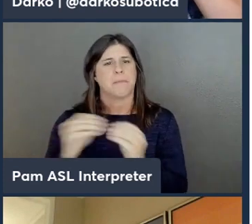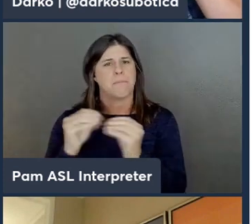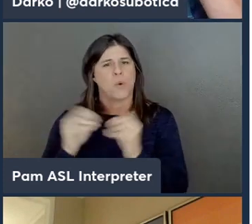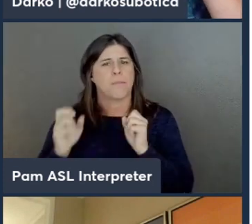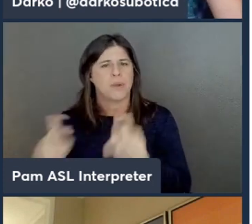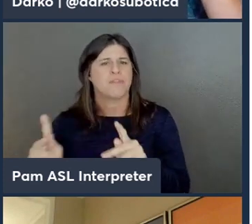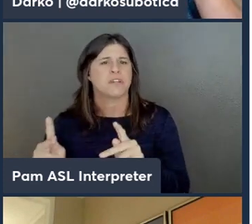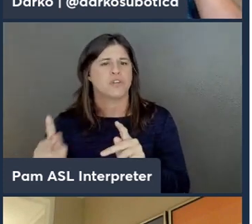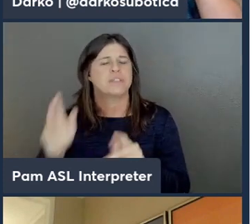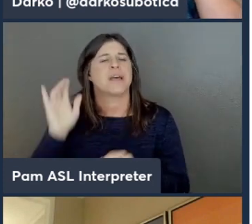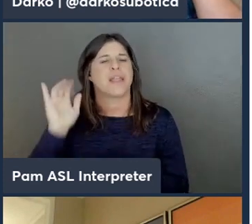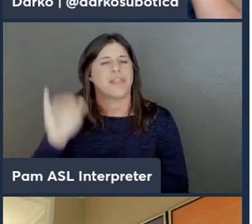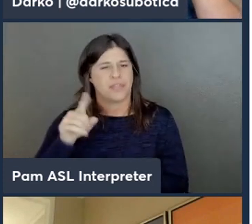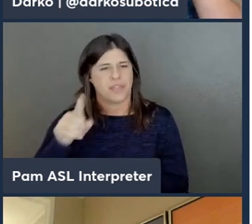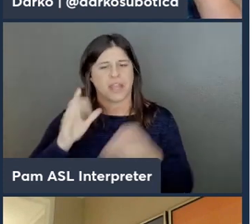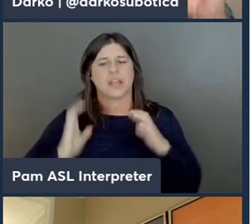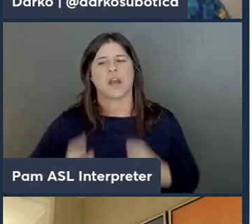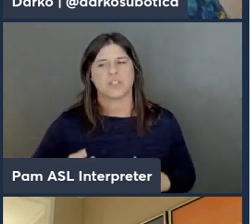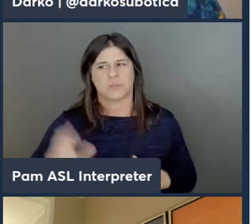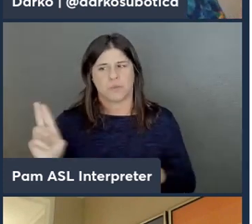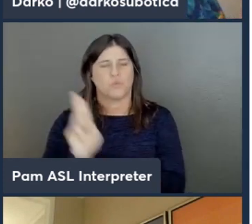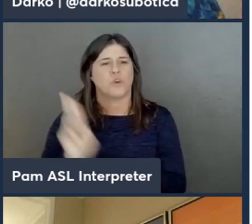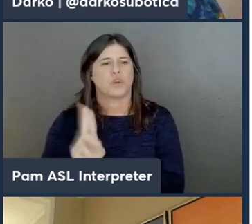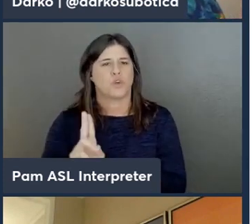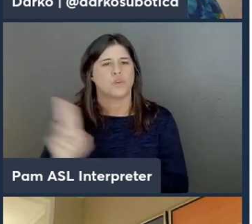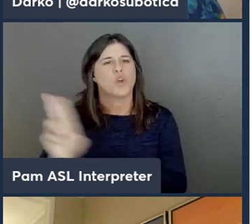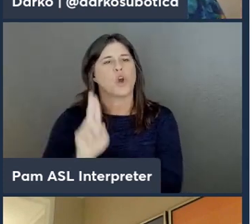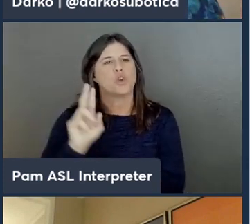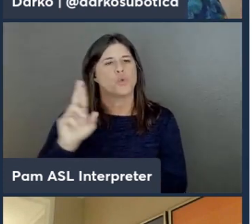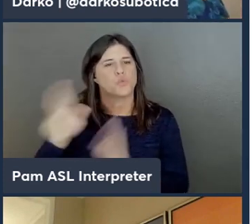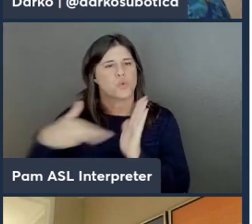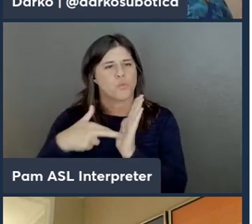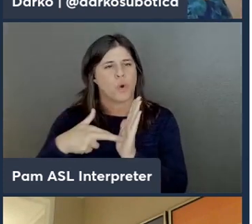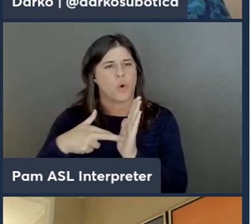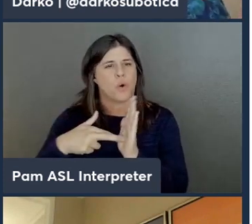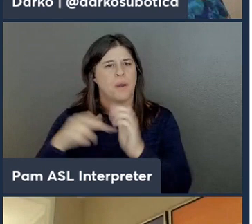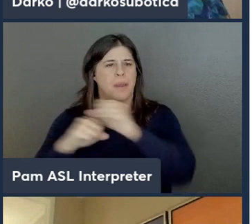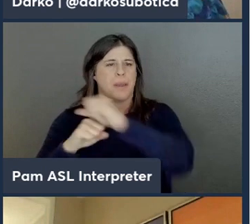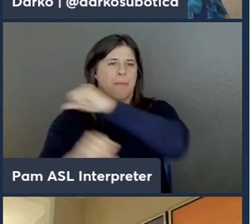That's when customers would be using, a user role-based permissions. And when you,